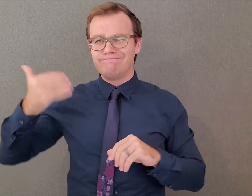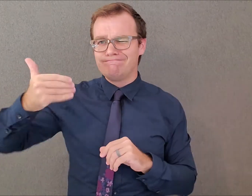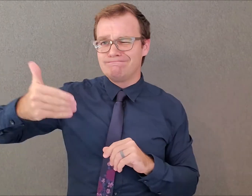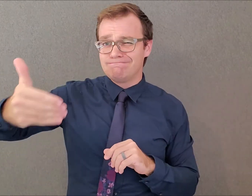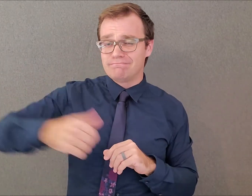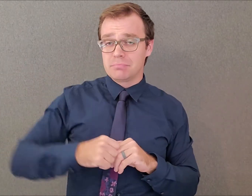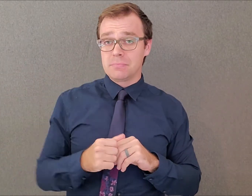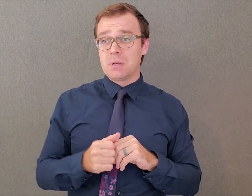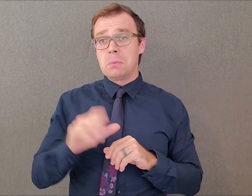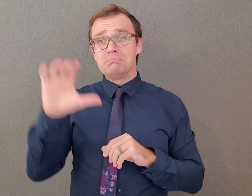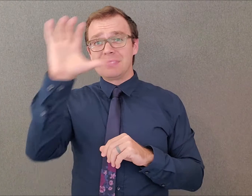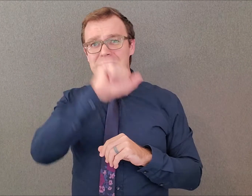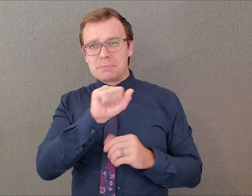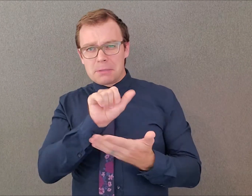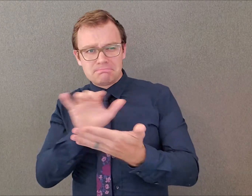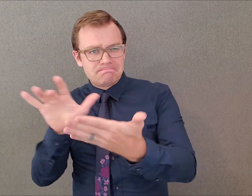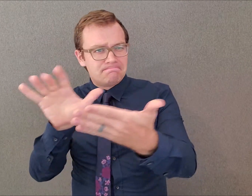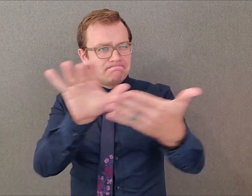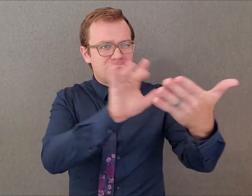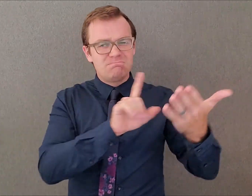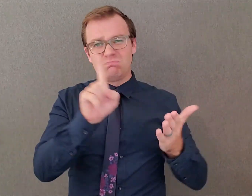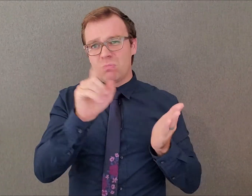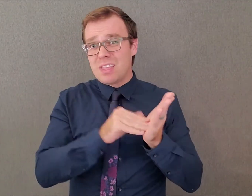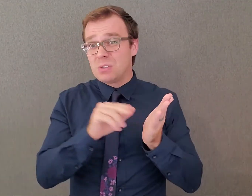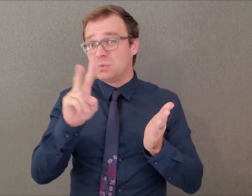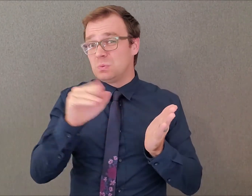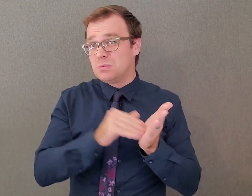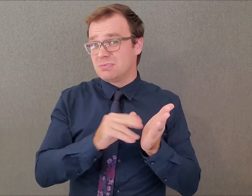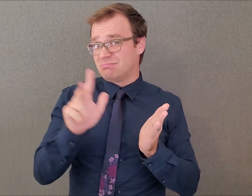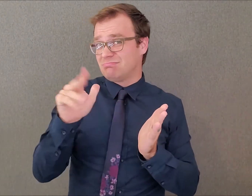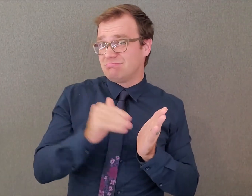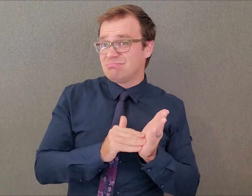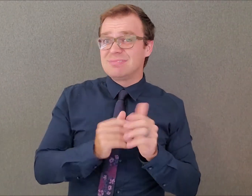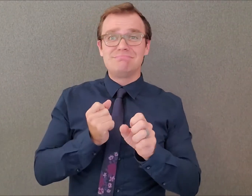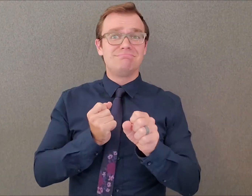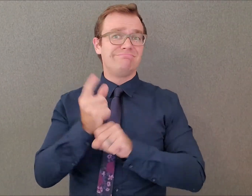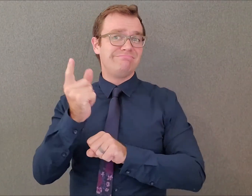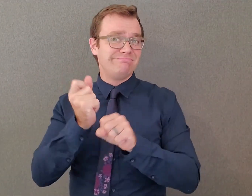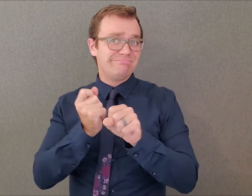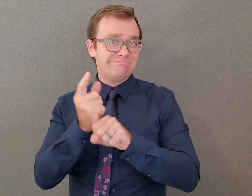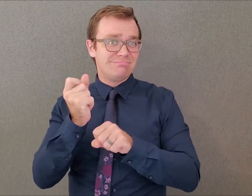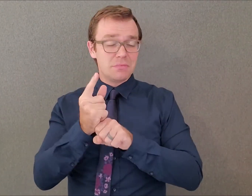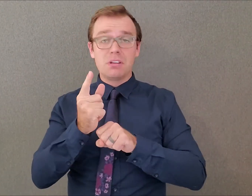It is estimated that there are thousands of landslides in Colorado each year,